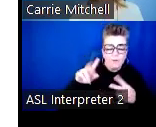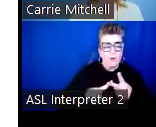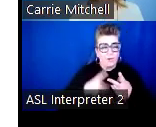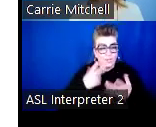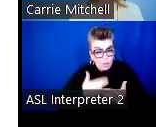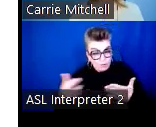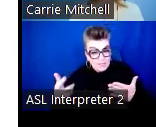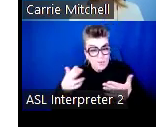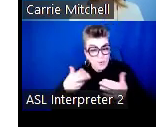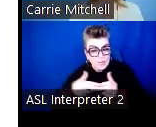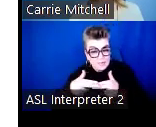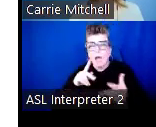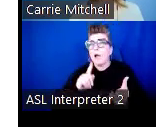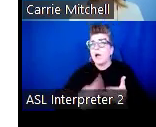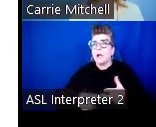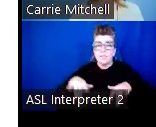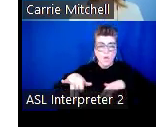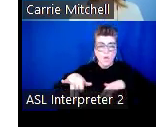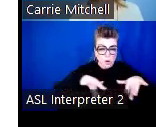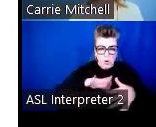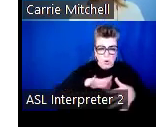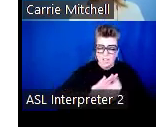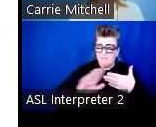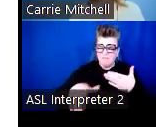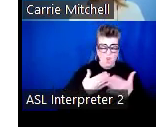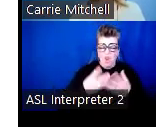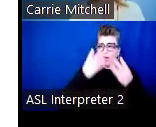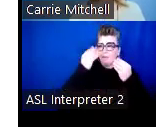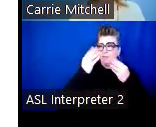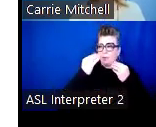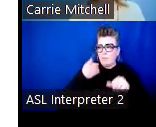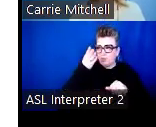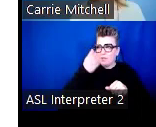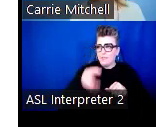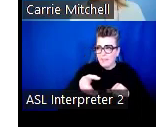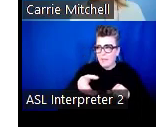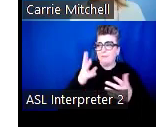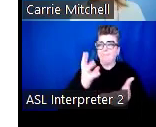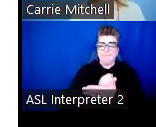we think, really useful pieces of information for folks to kind of grab and go.